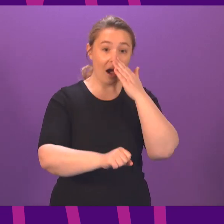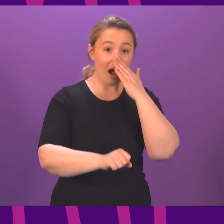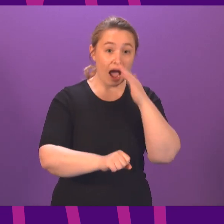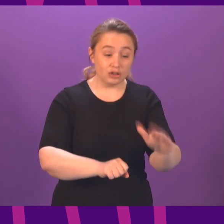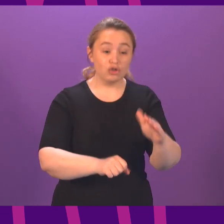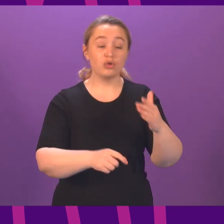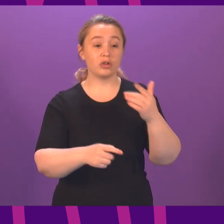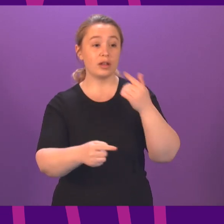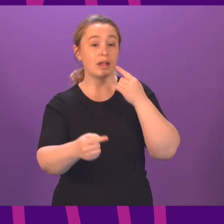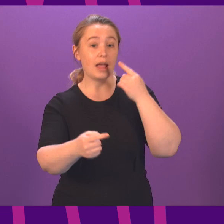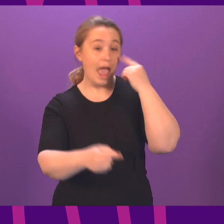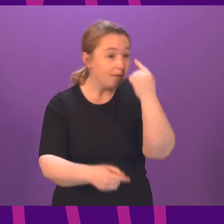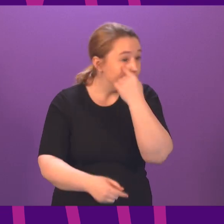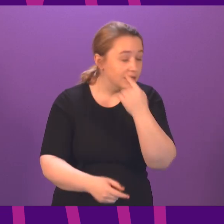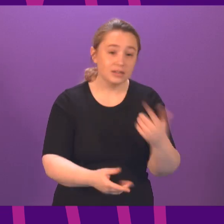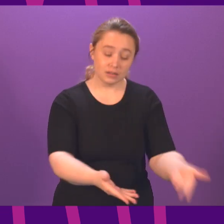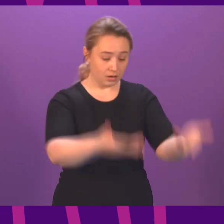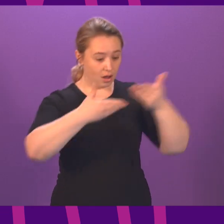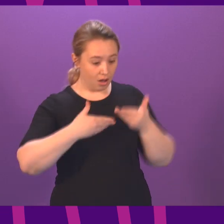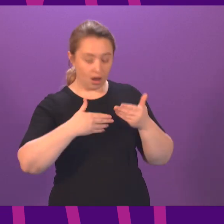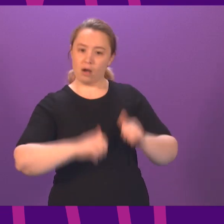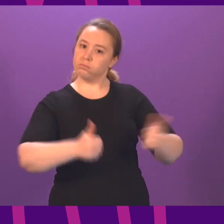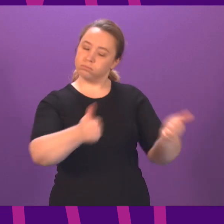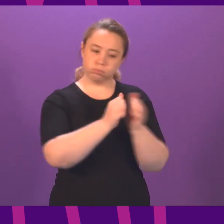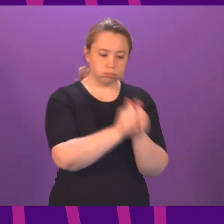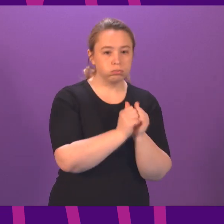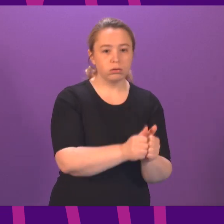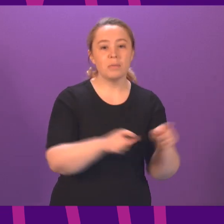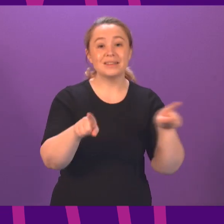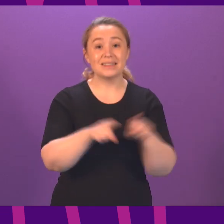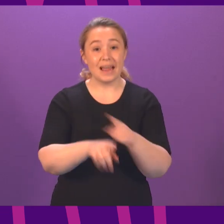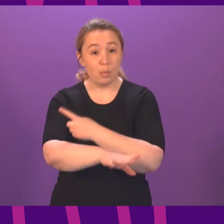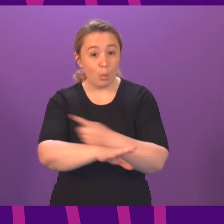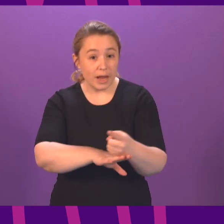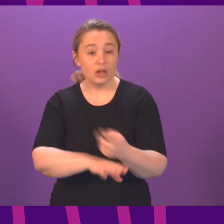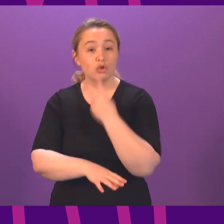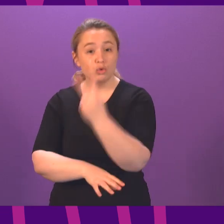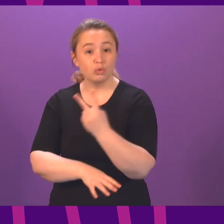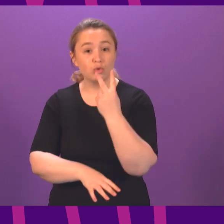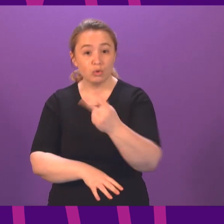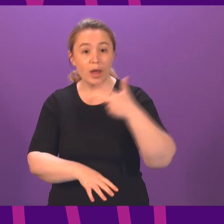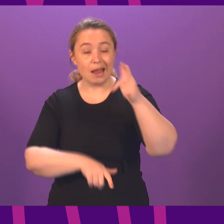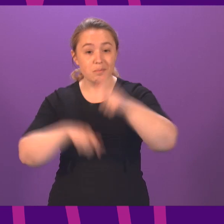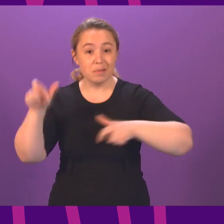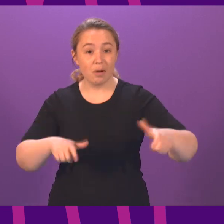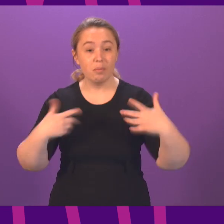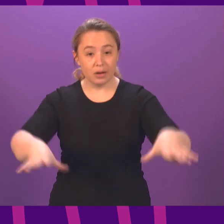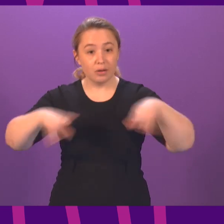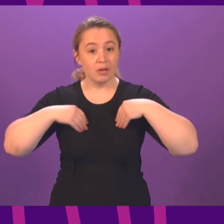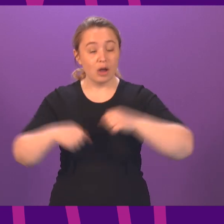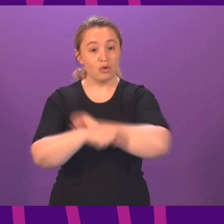all value so highly. That same week, at least 228 people contracted Covid-19 on hospital